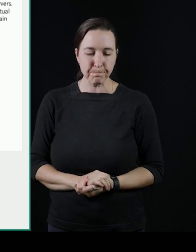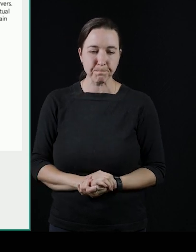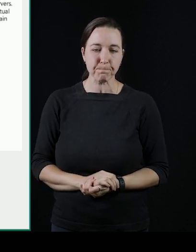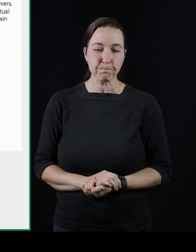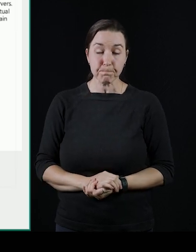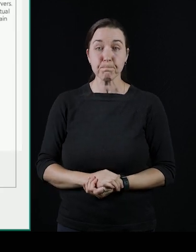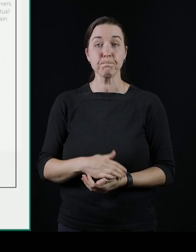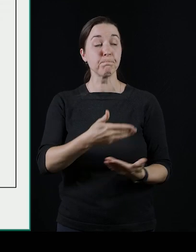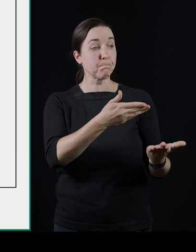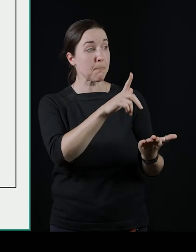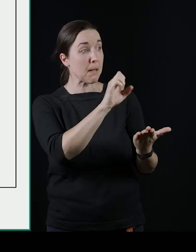Lester?